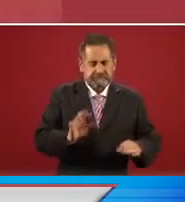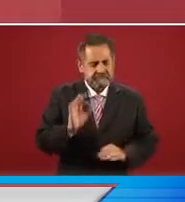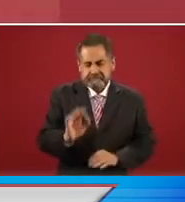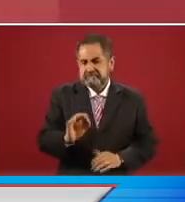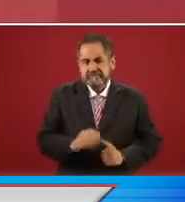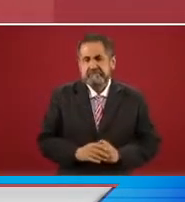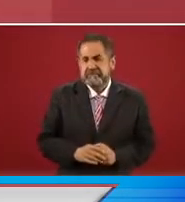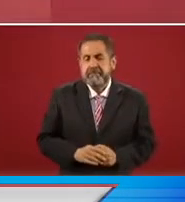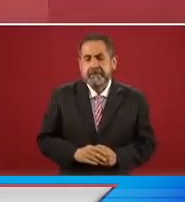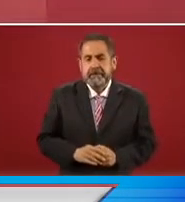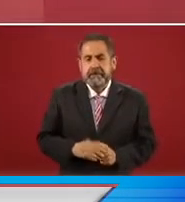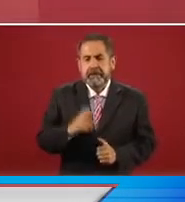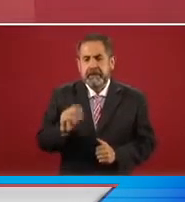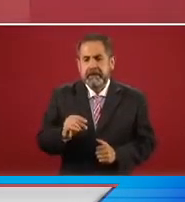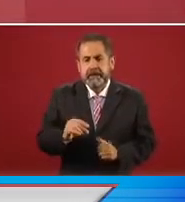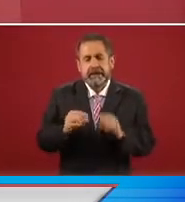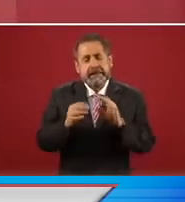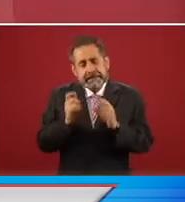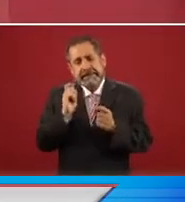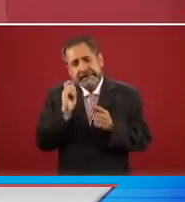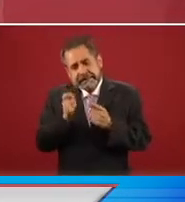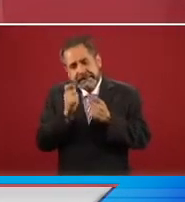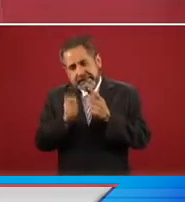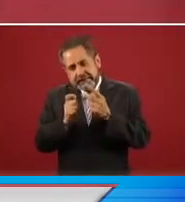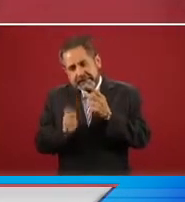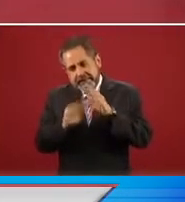Although it has not been confirmed there is information that in these accounts